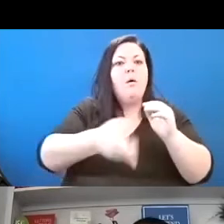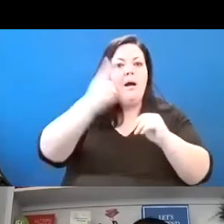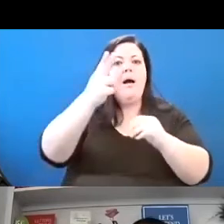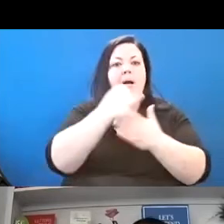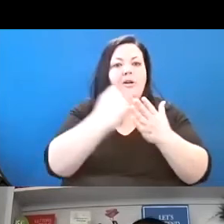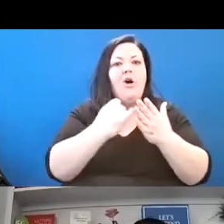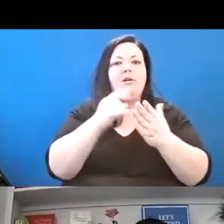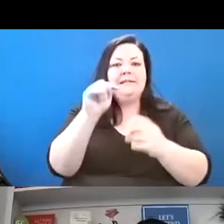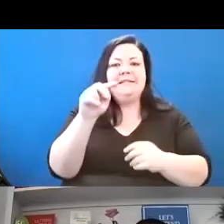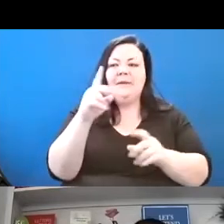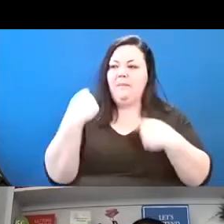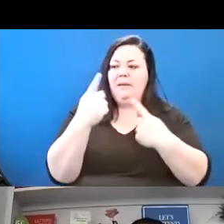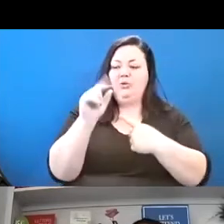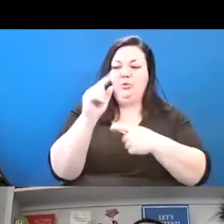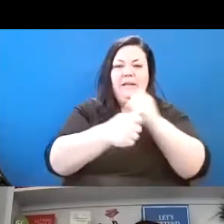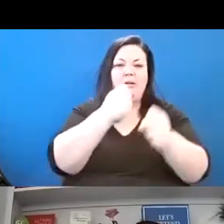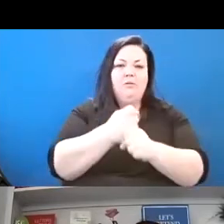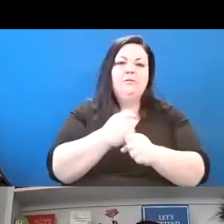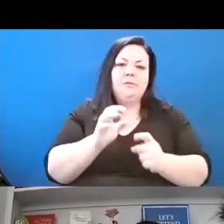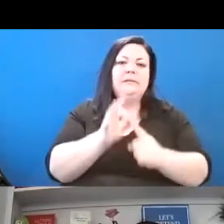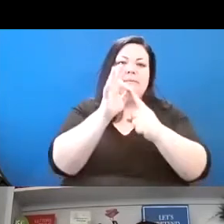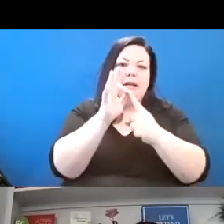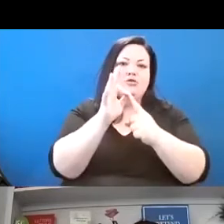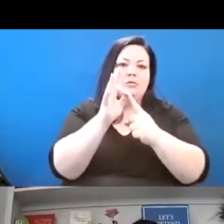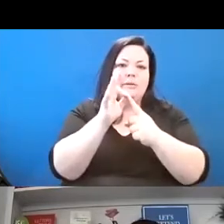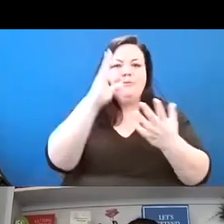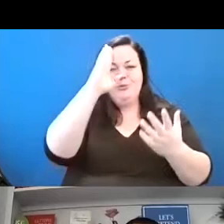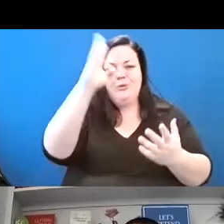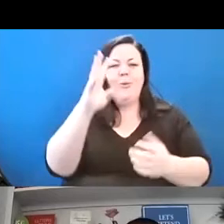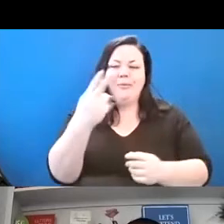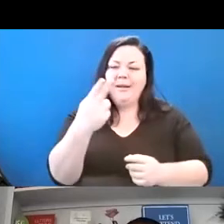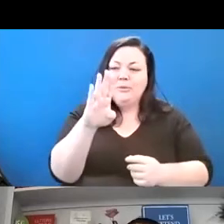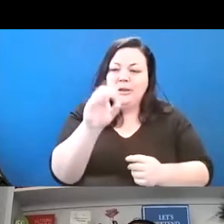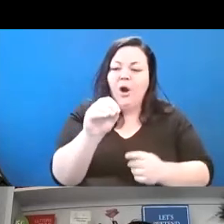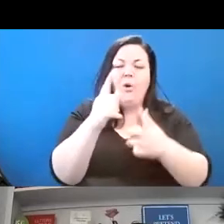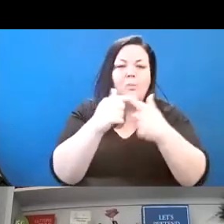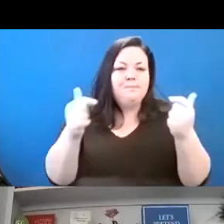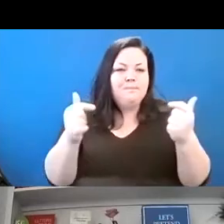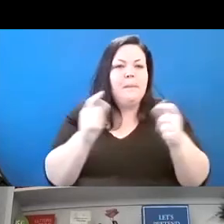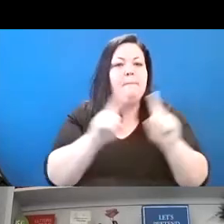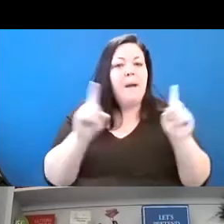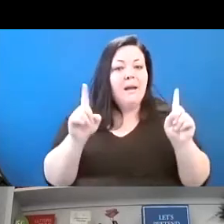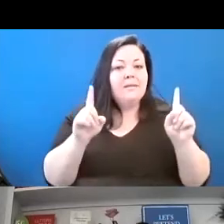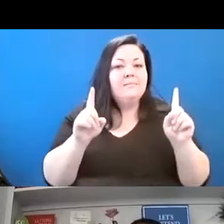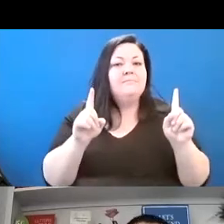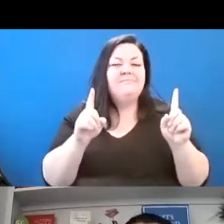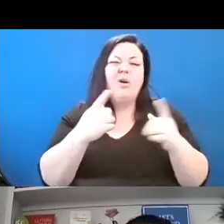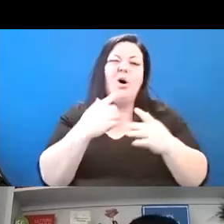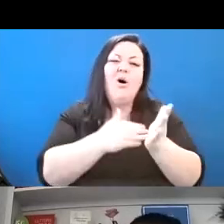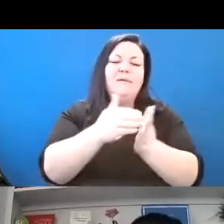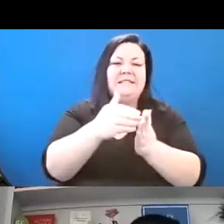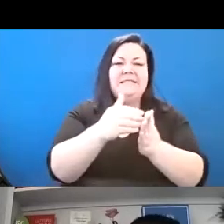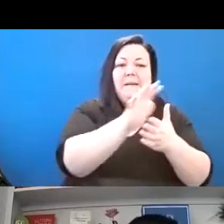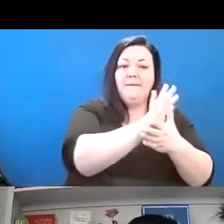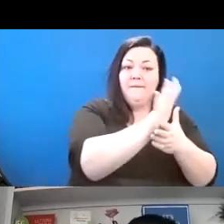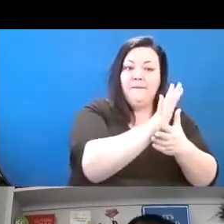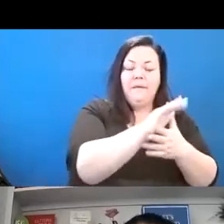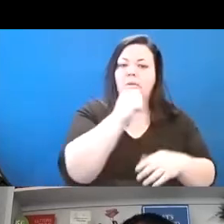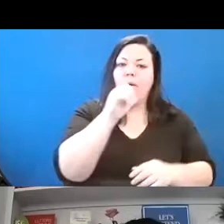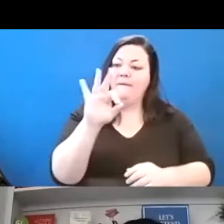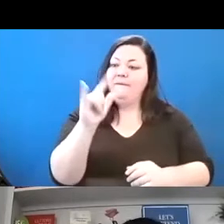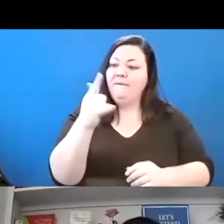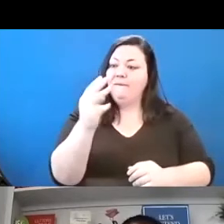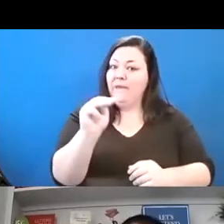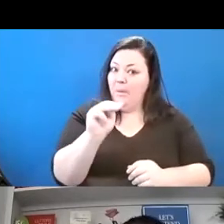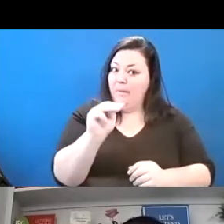years especially with the event of hbo etc but for the most time film not movies film is considered